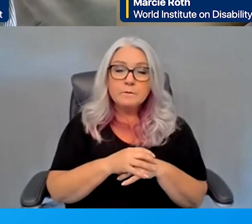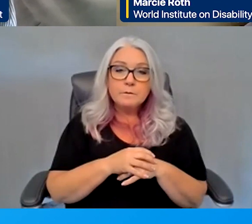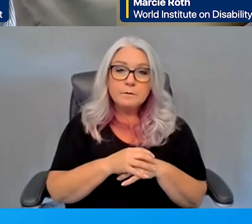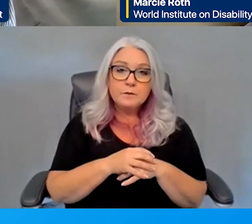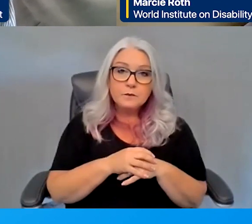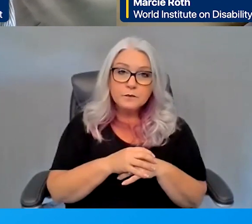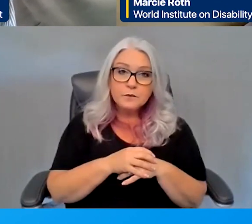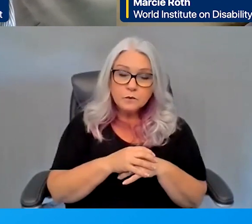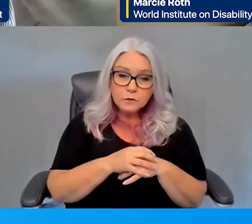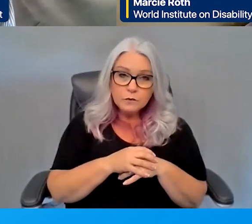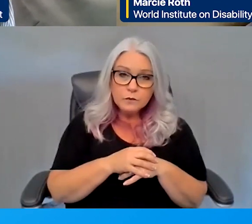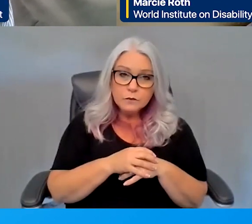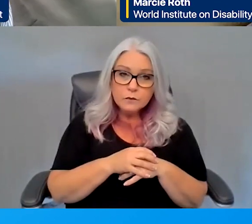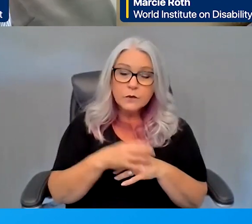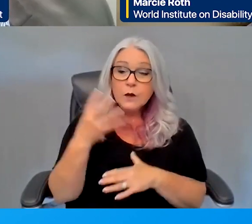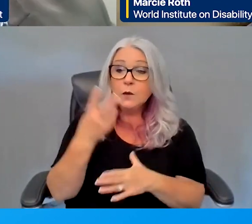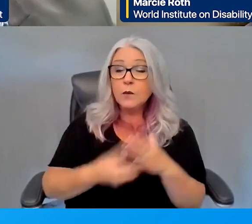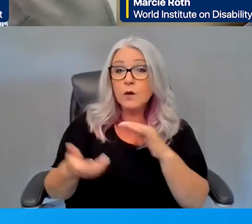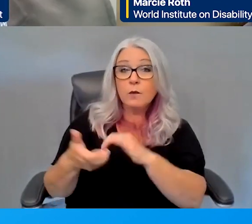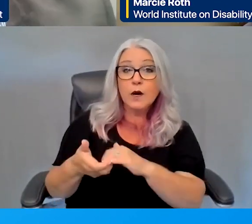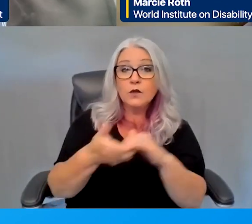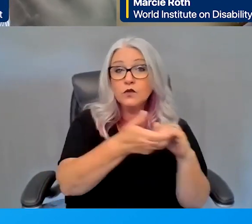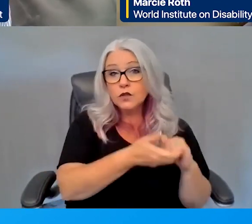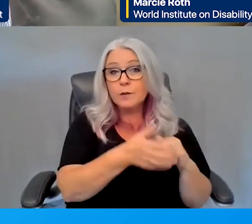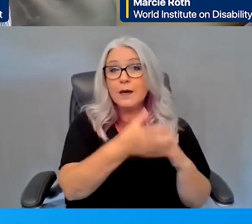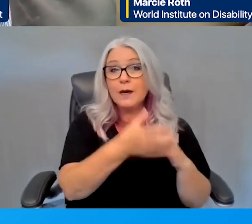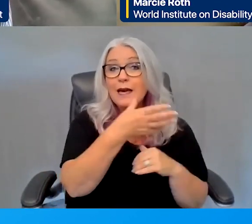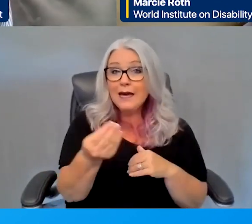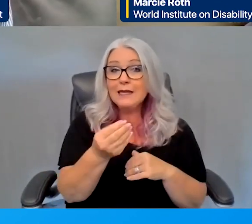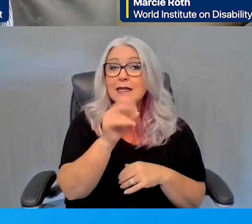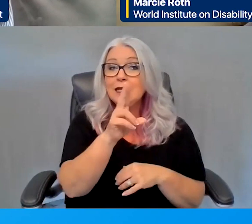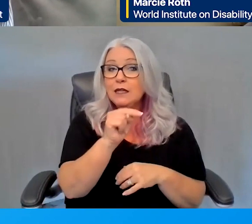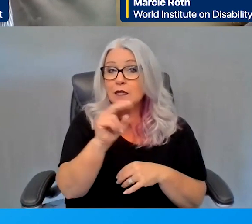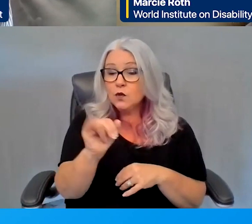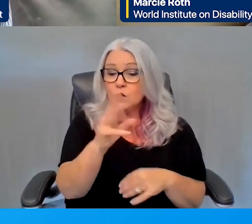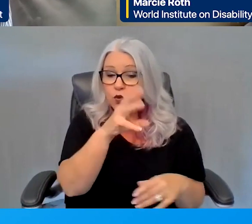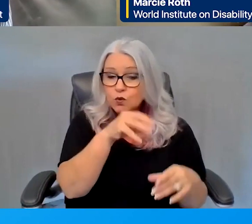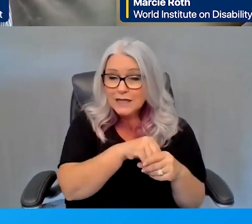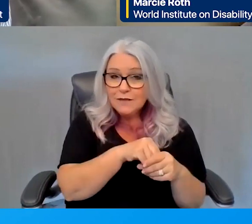Both the partnership and inclusiva are organizations that